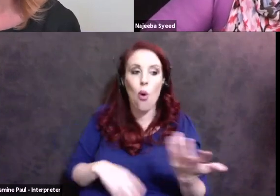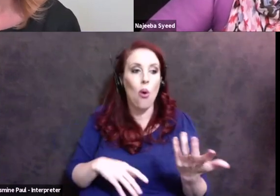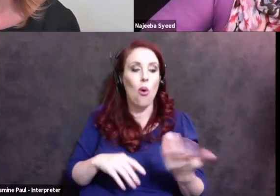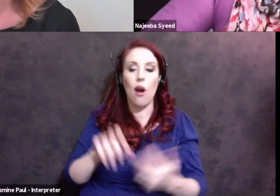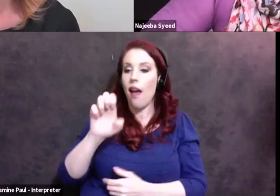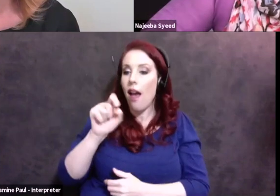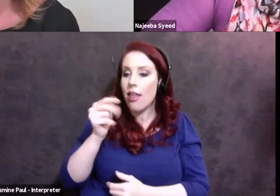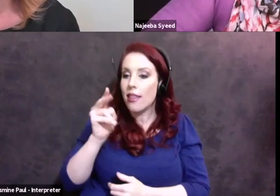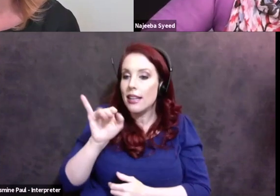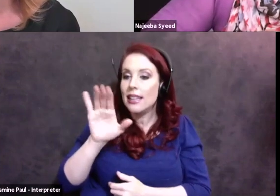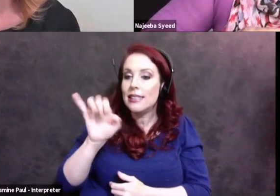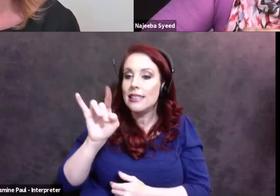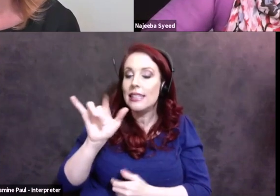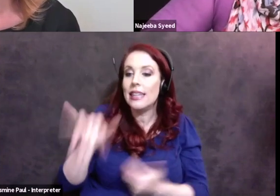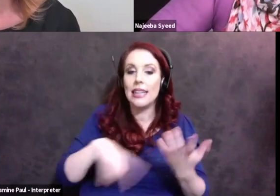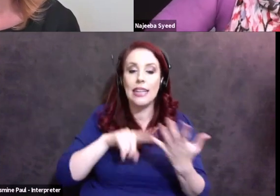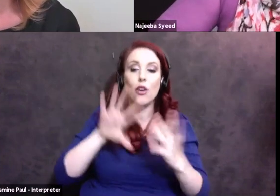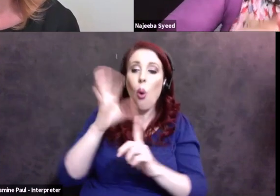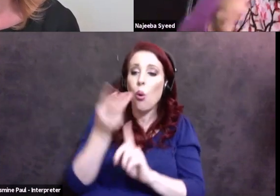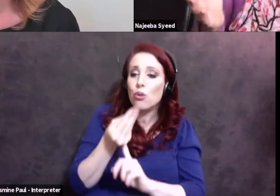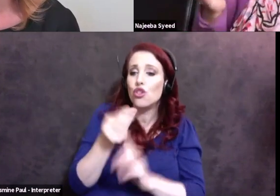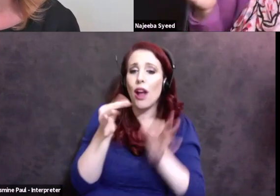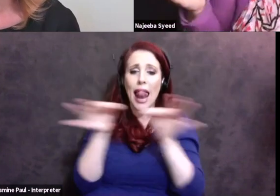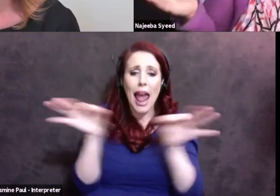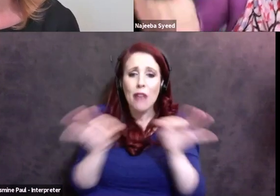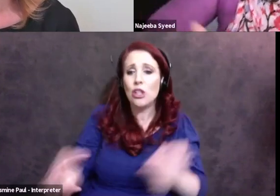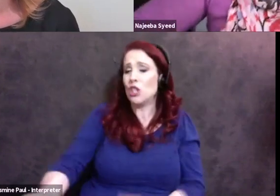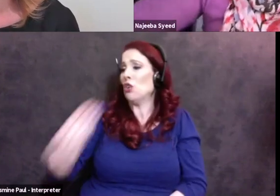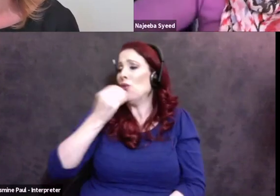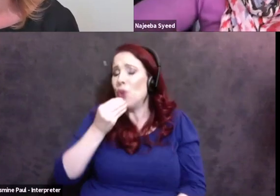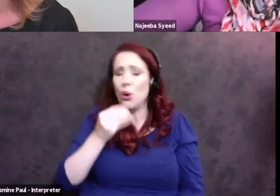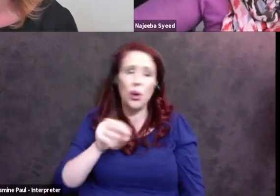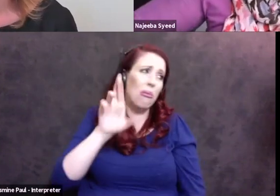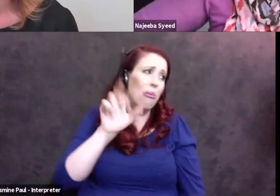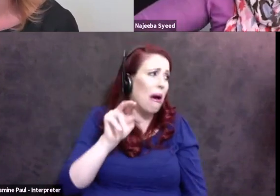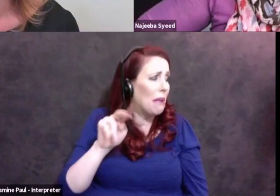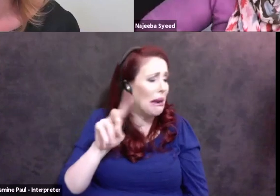language, food because it is Ramadan and I am hungry.